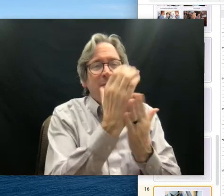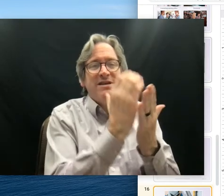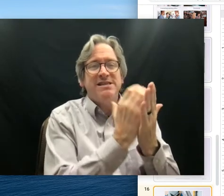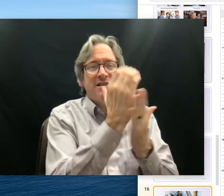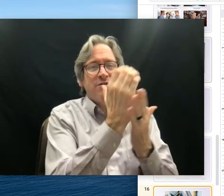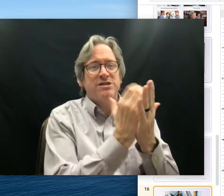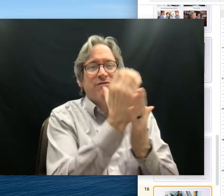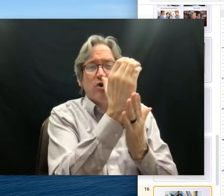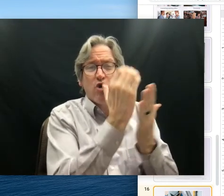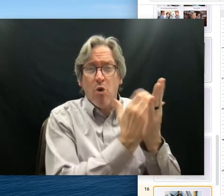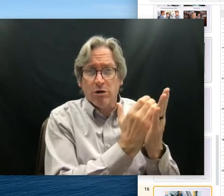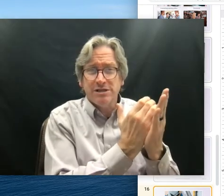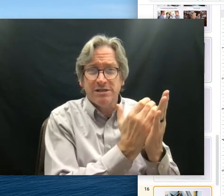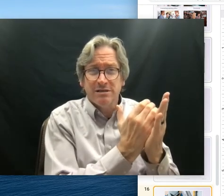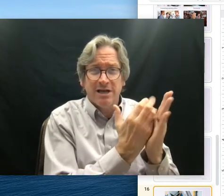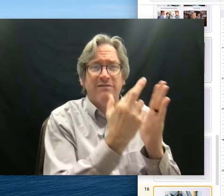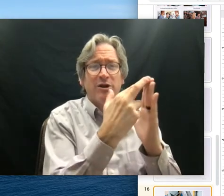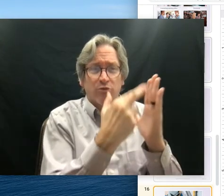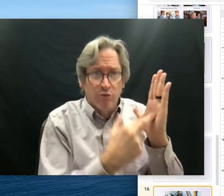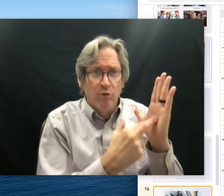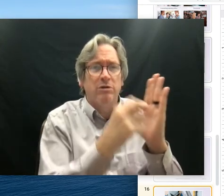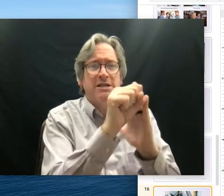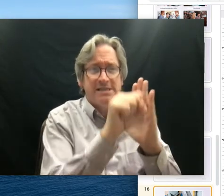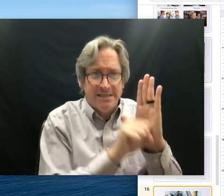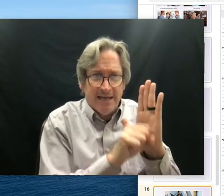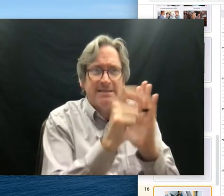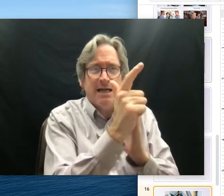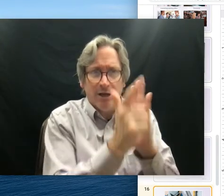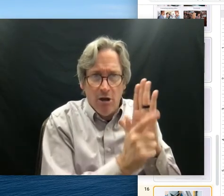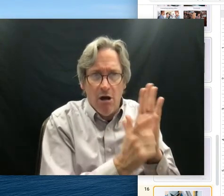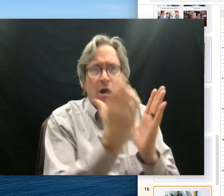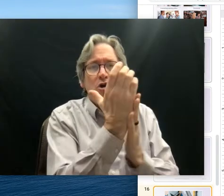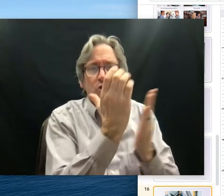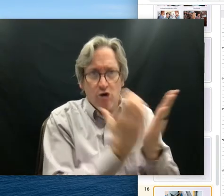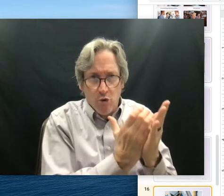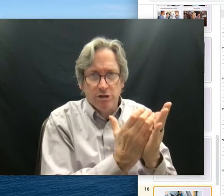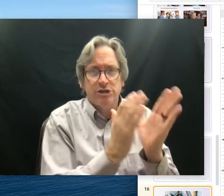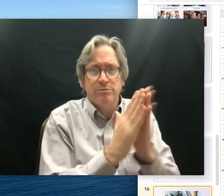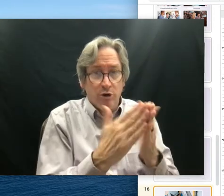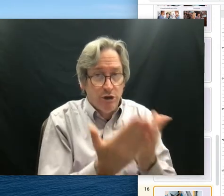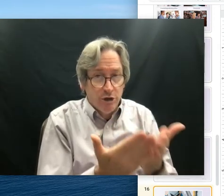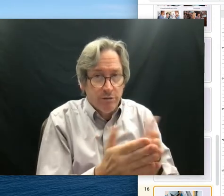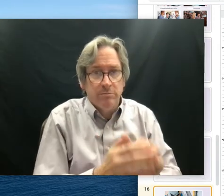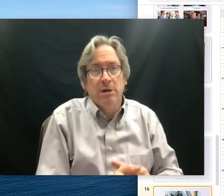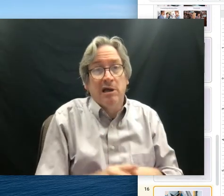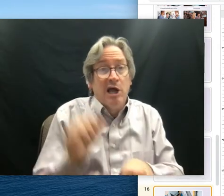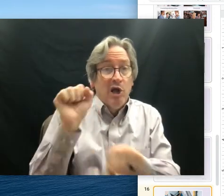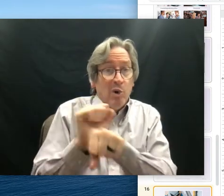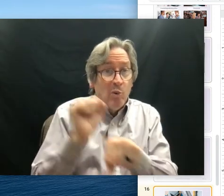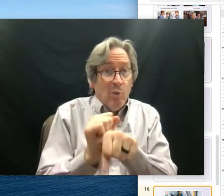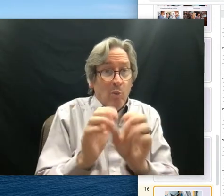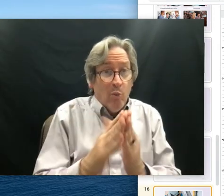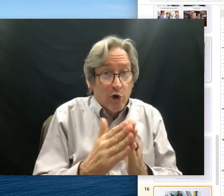this is another sign for course kind of like rule and state and law course book workbook